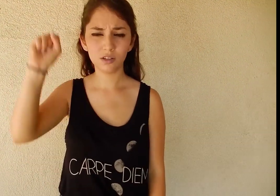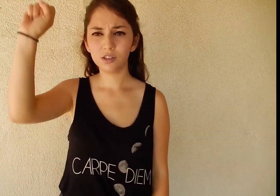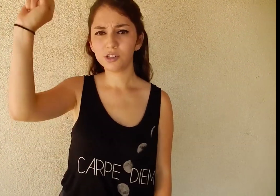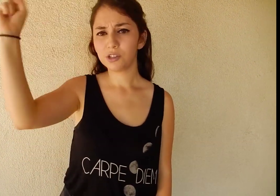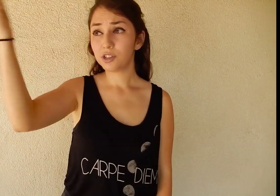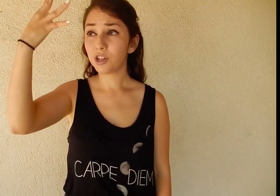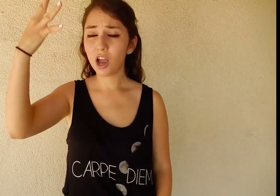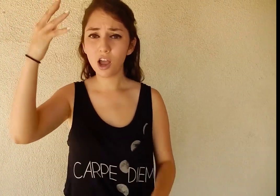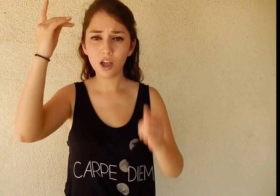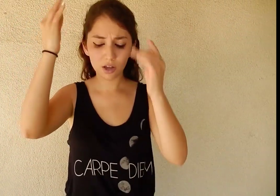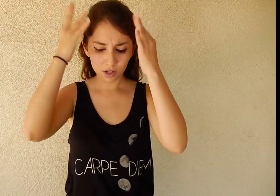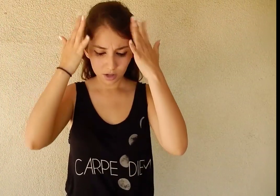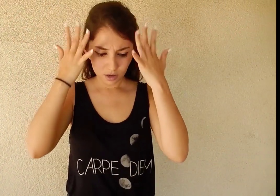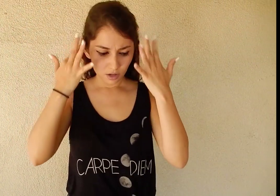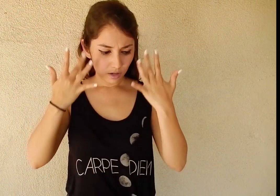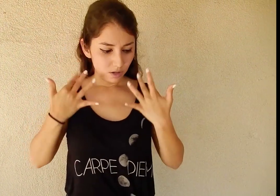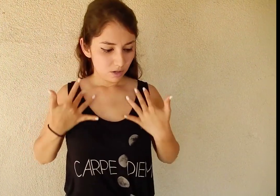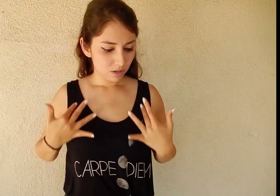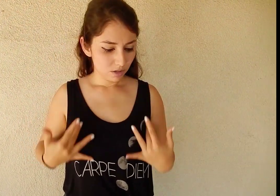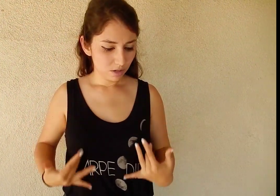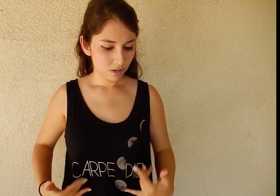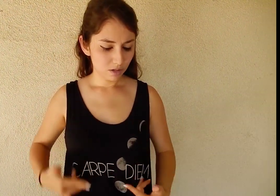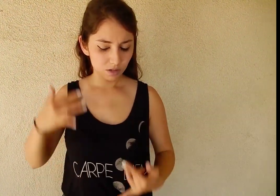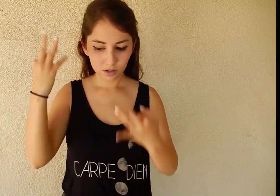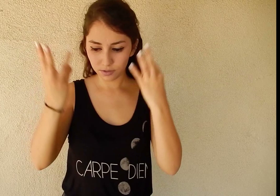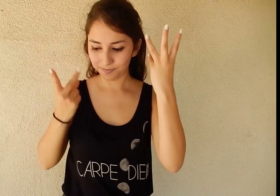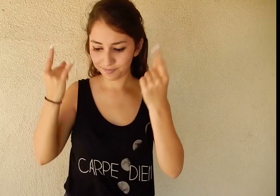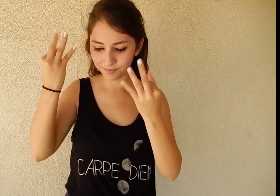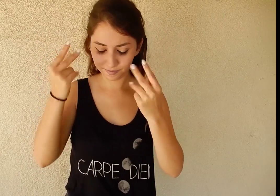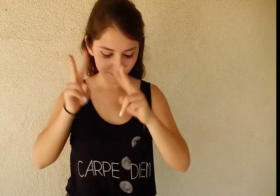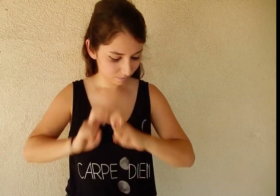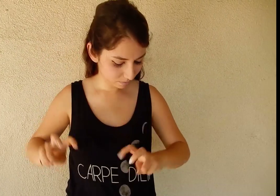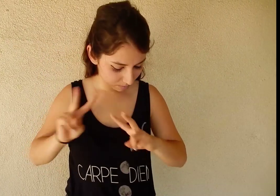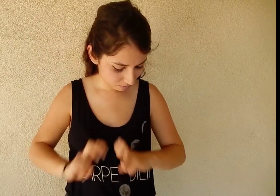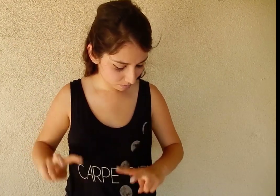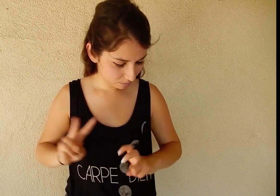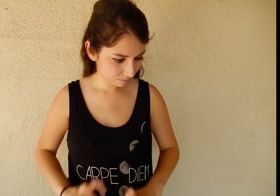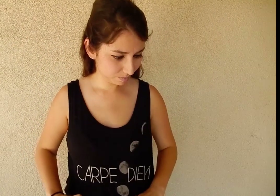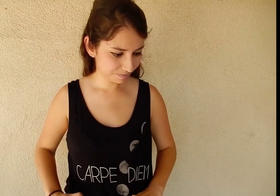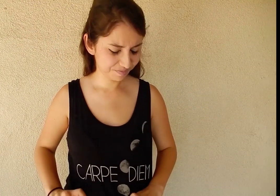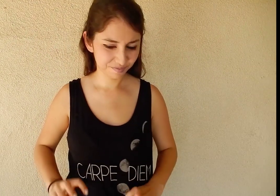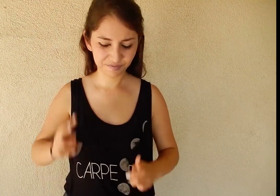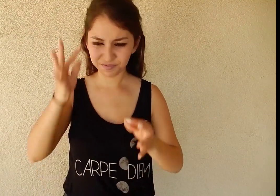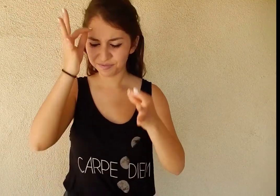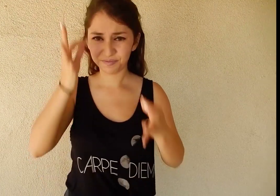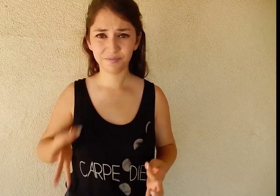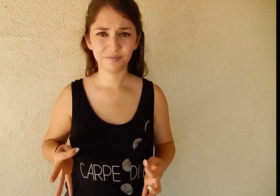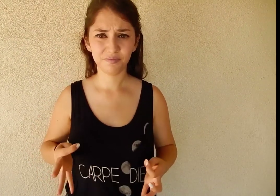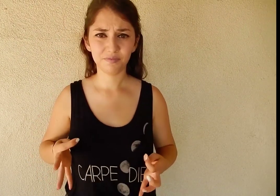I stood there examining my body beneath the stream of water and decided